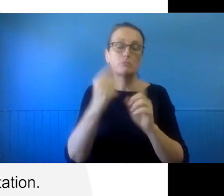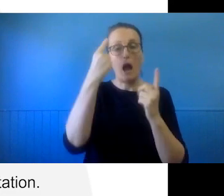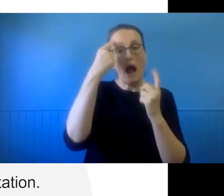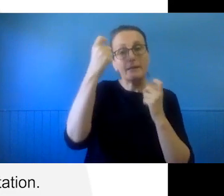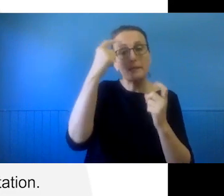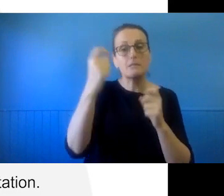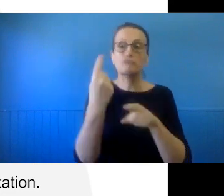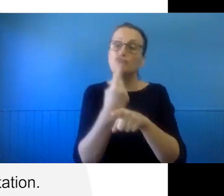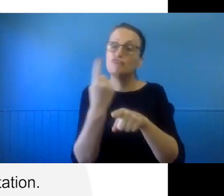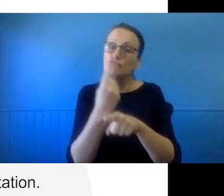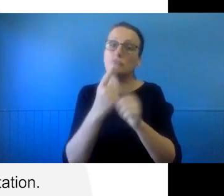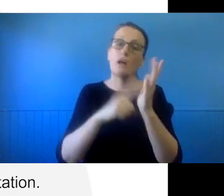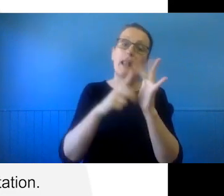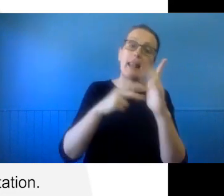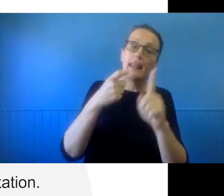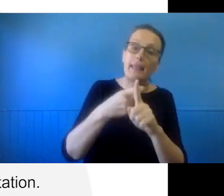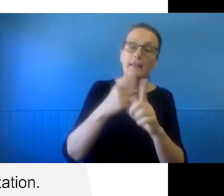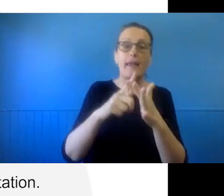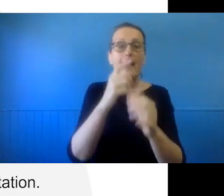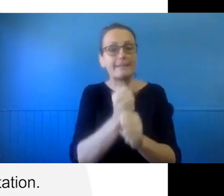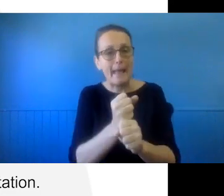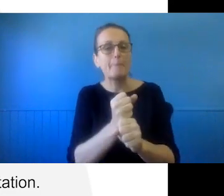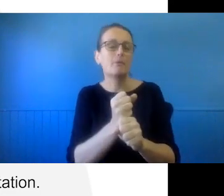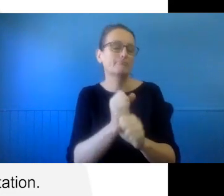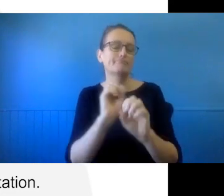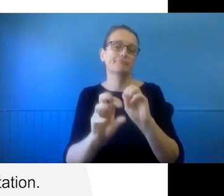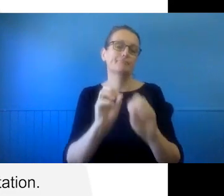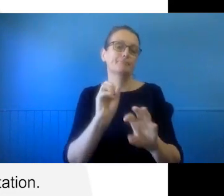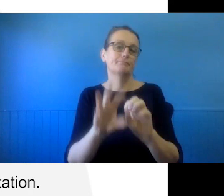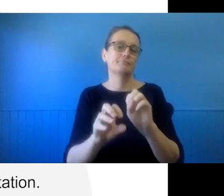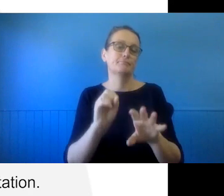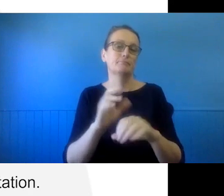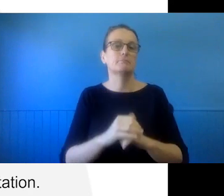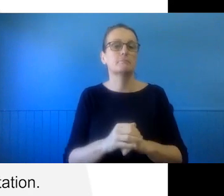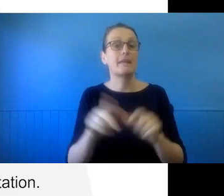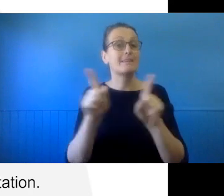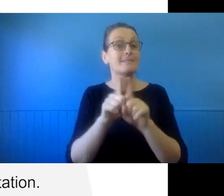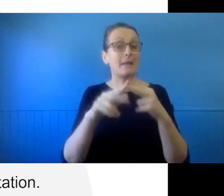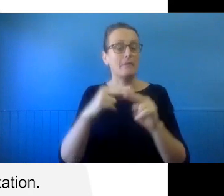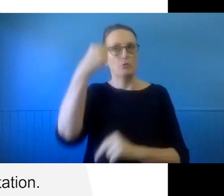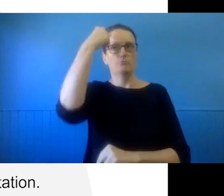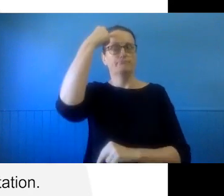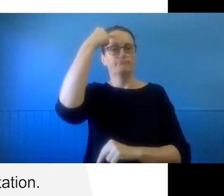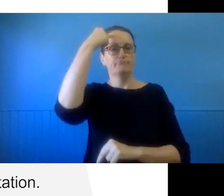any thoughts, links, examples, ideas for today's topic. Similarly, if a questions comes to mind,